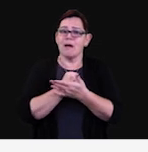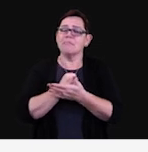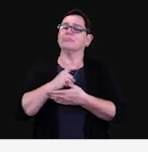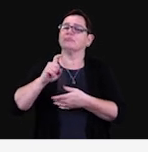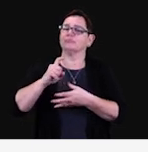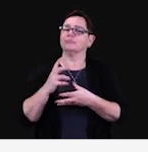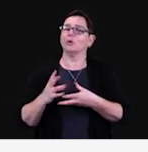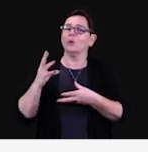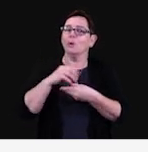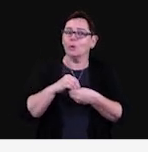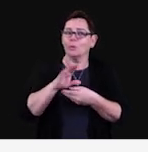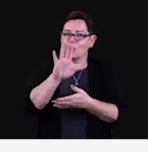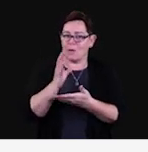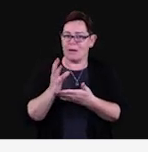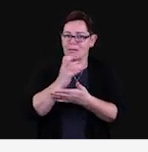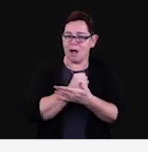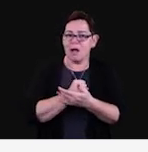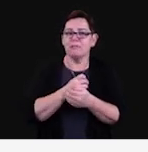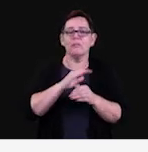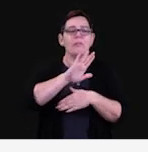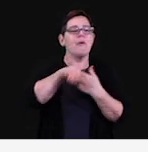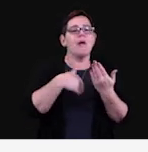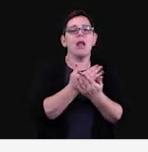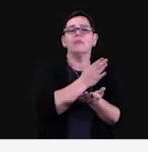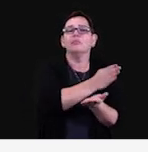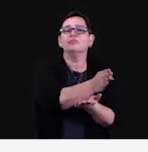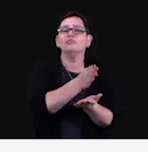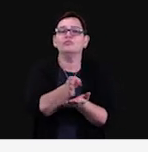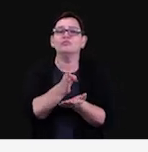Canada to December 31 of that year.